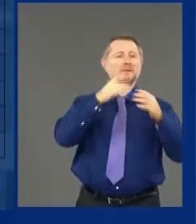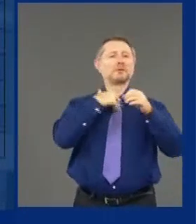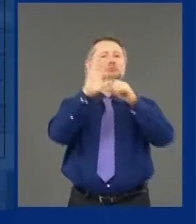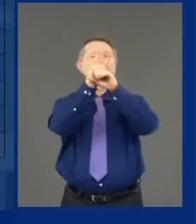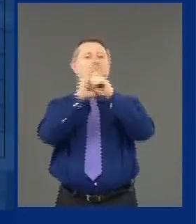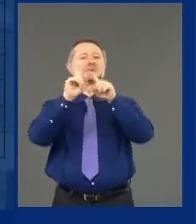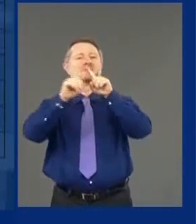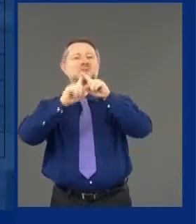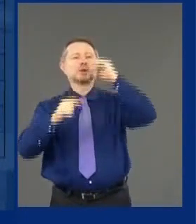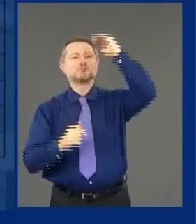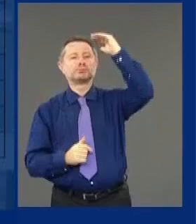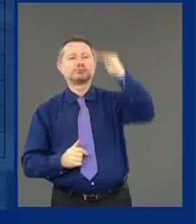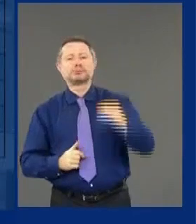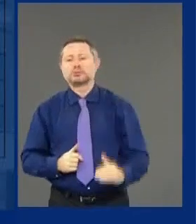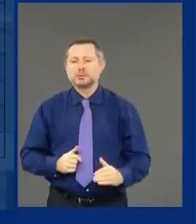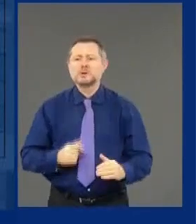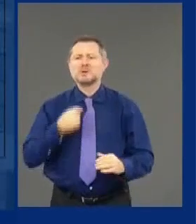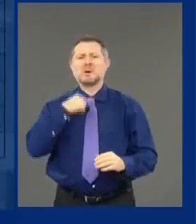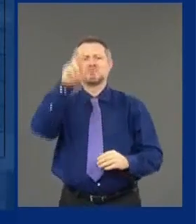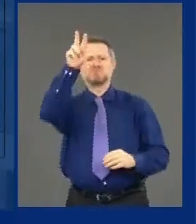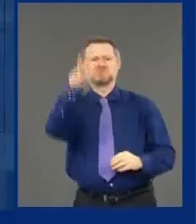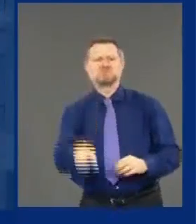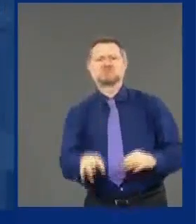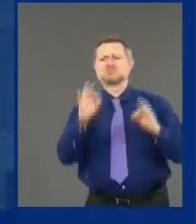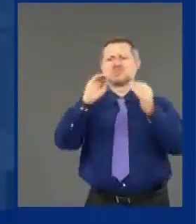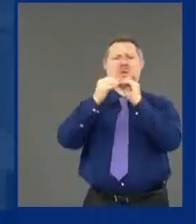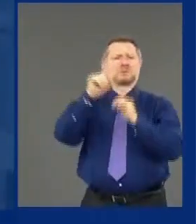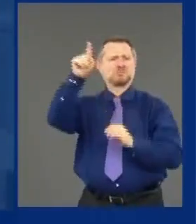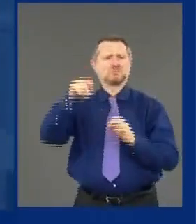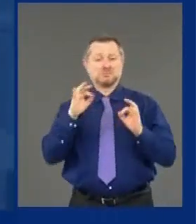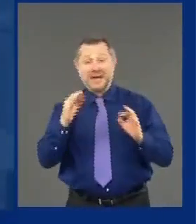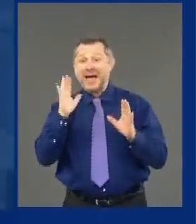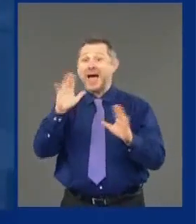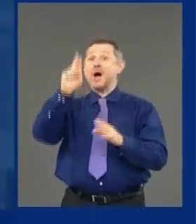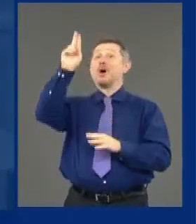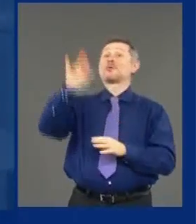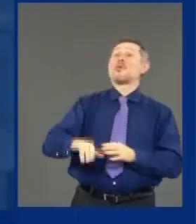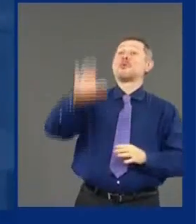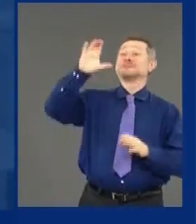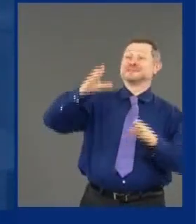DIRECTION. 56,000 TESTS YESTERDAY. THAT IS VERY GOOD NEWS.